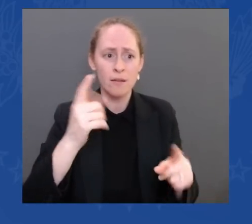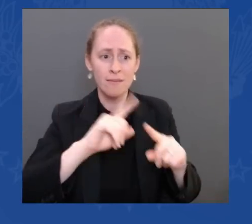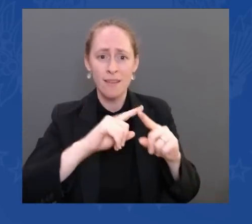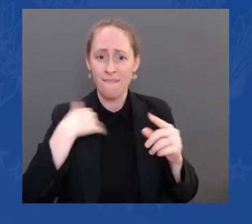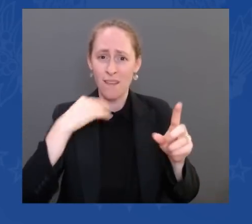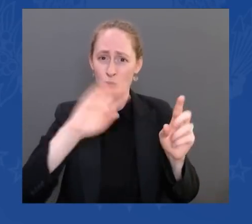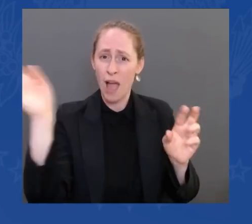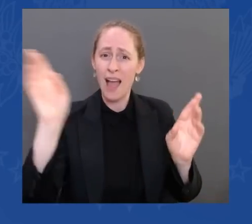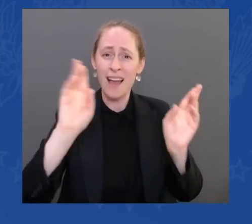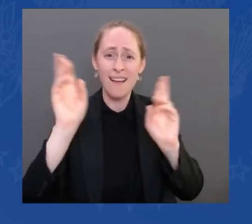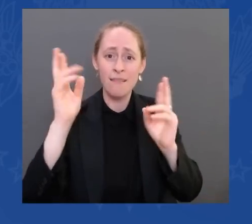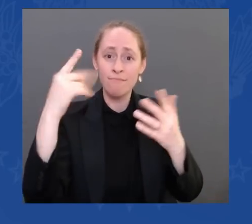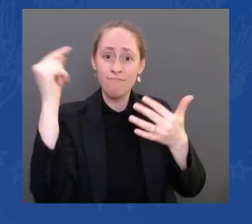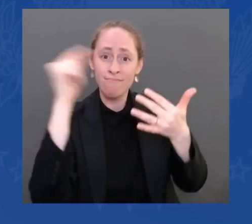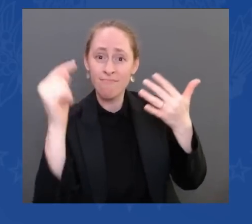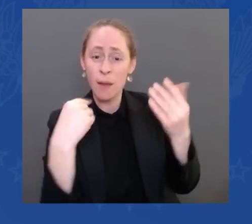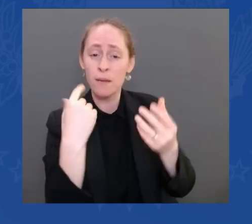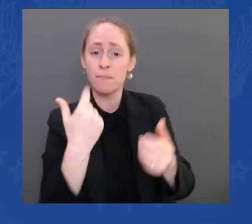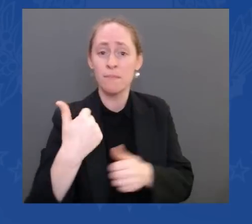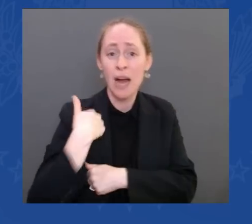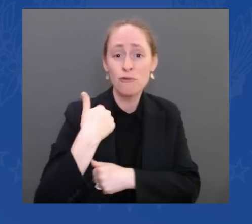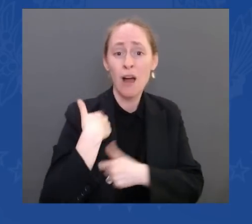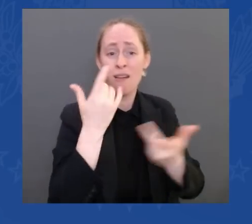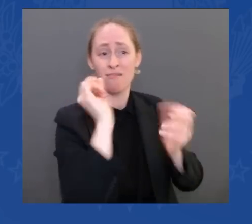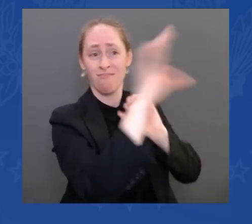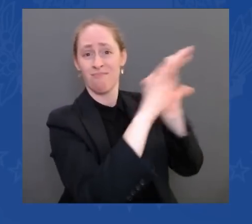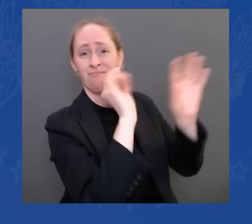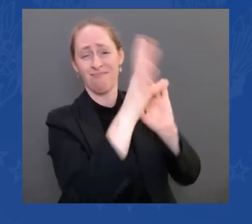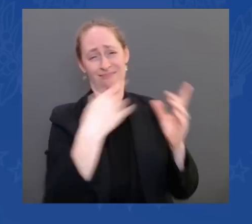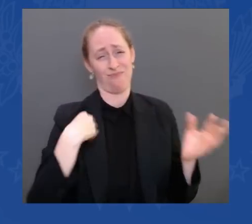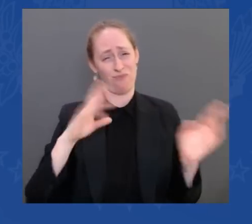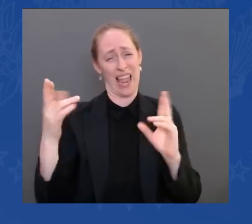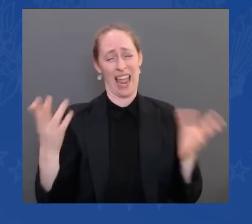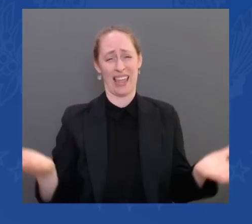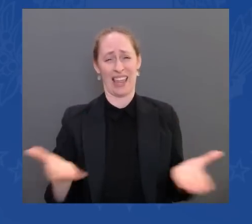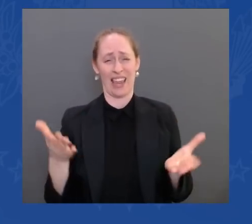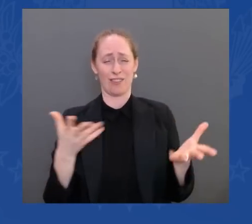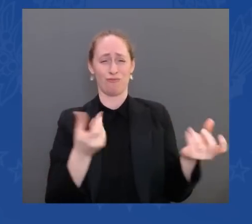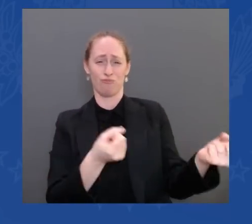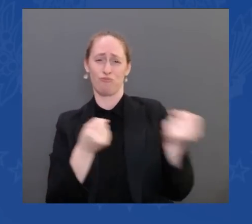[suppliers] are getting the inputs and supplies they need to produce and protect and provide the full capacity.